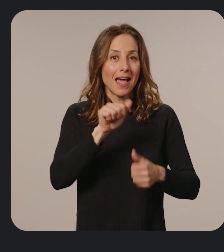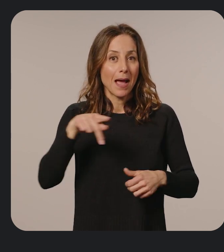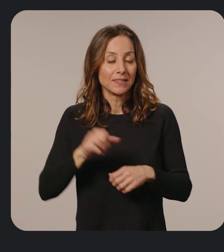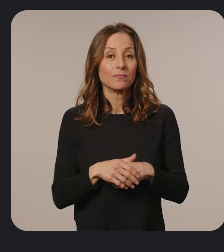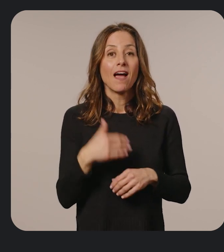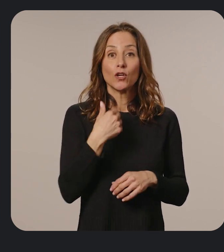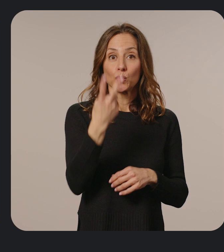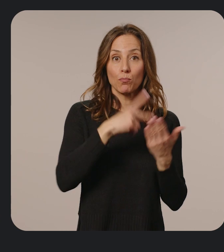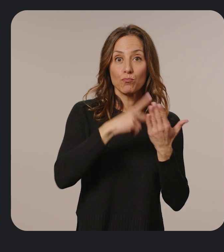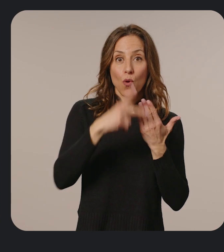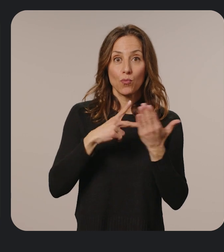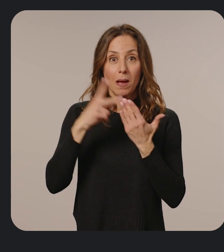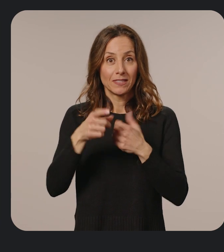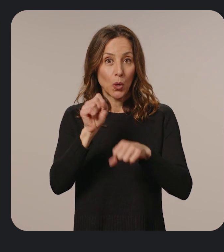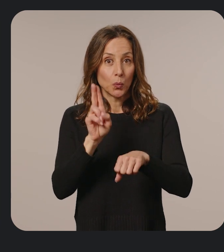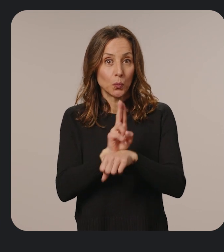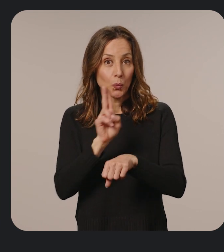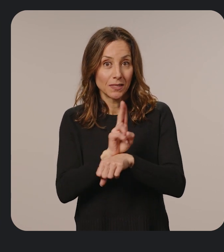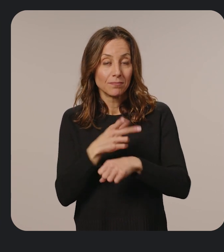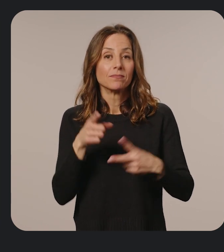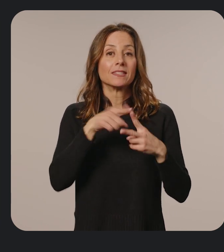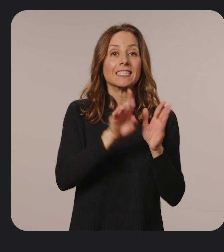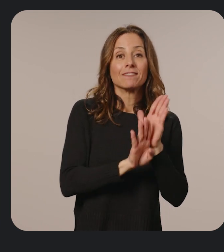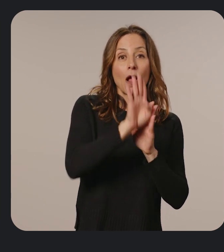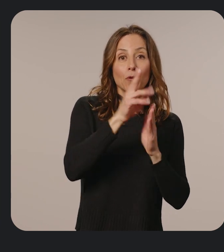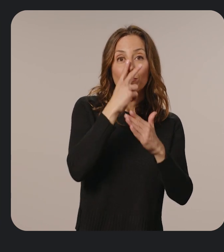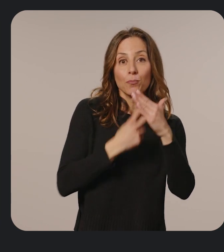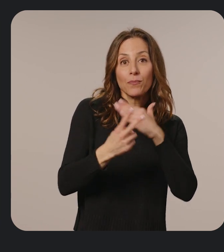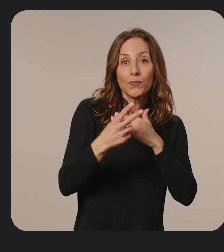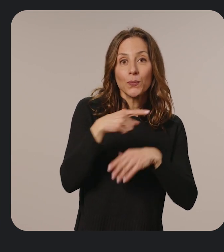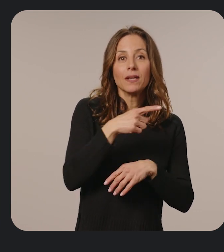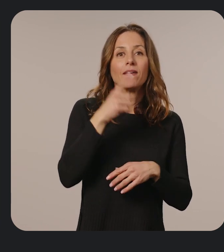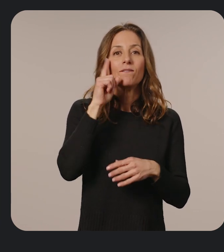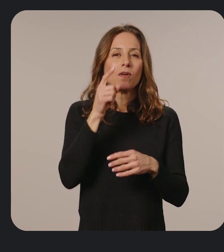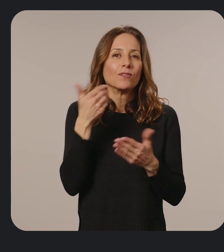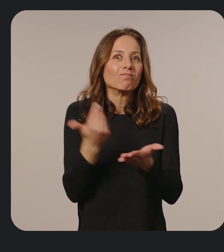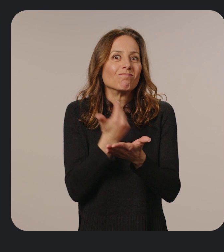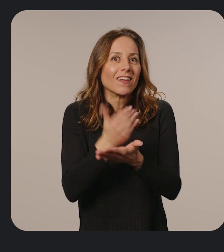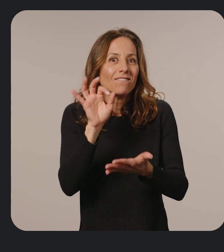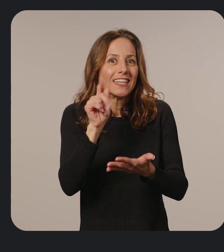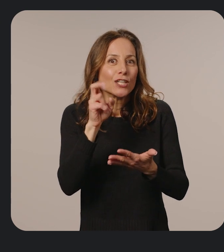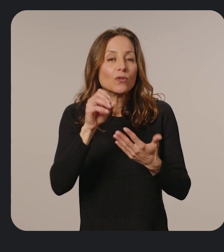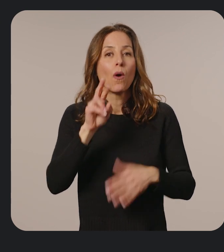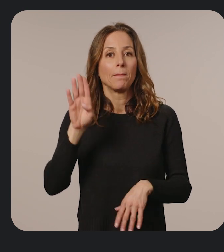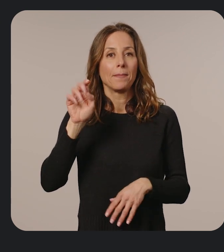of ad-supported apps. There are two programs that you can use to get started-- the developer preview for the latest features